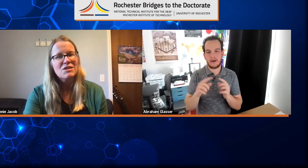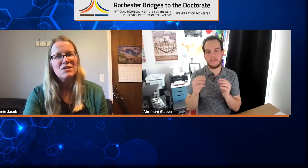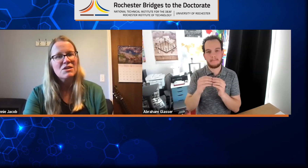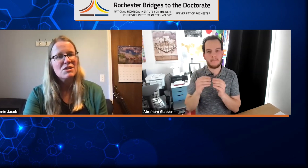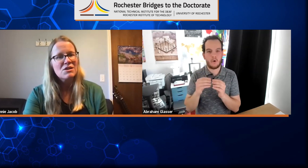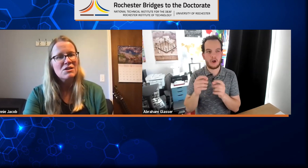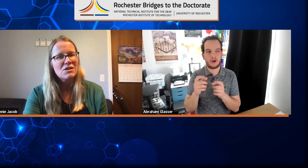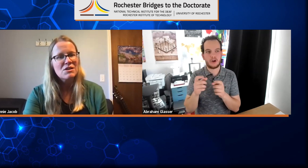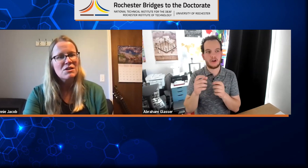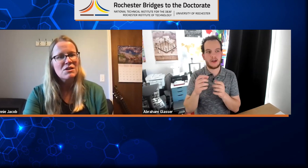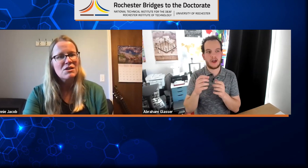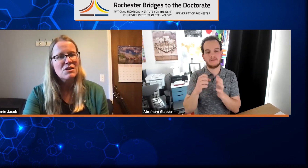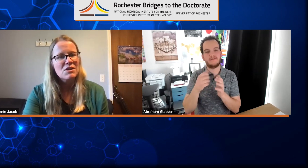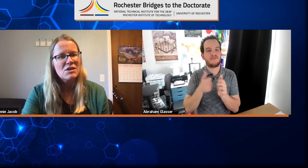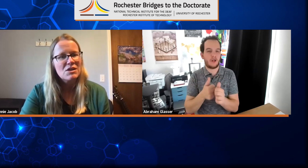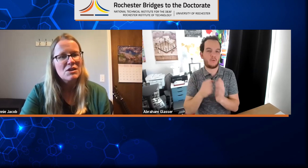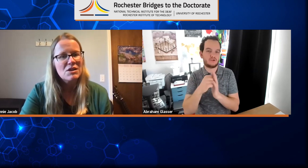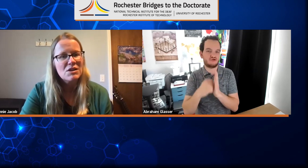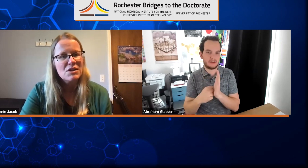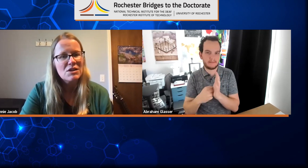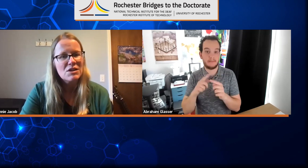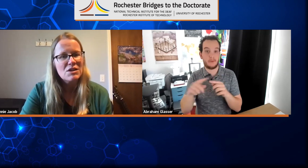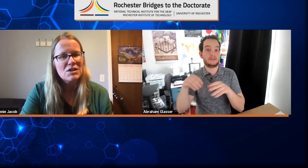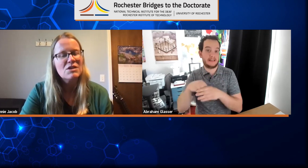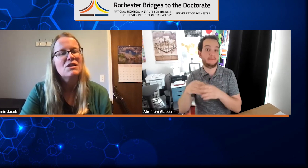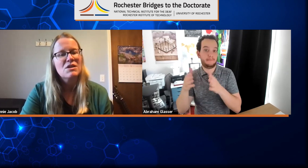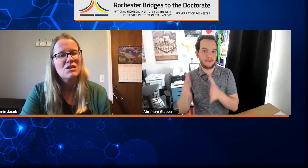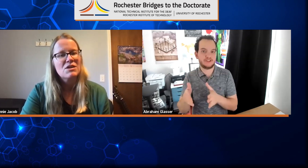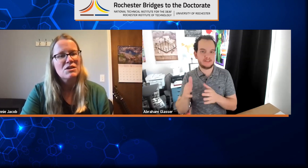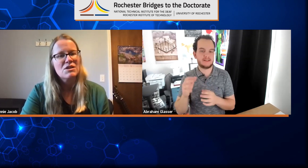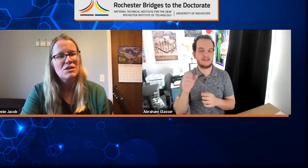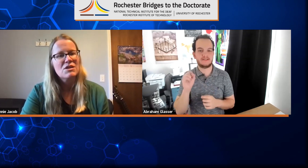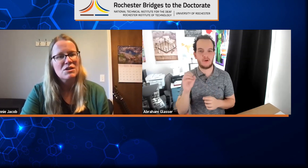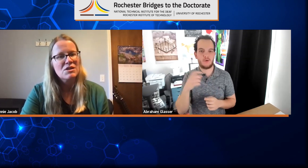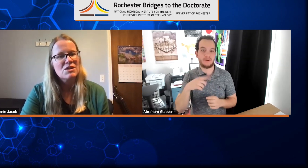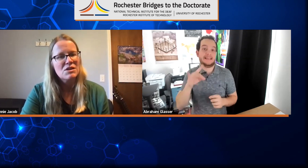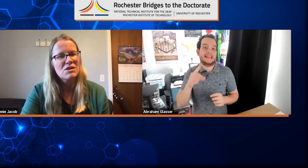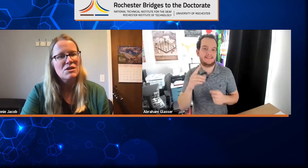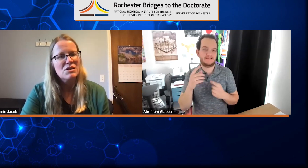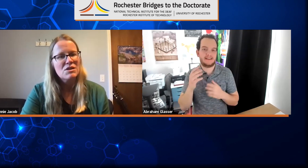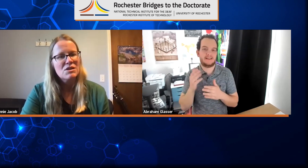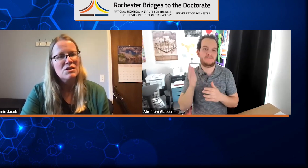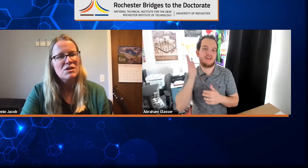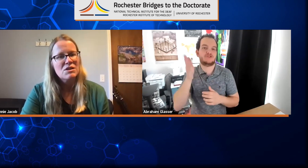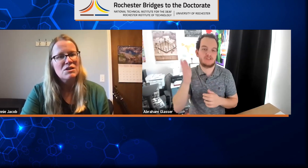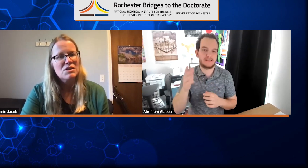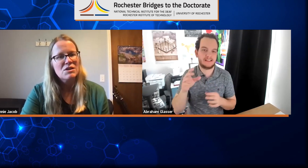The same idea as Zoom but in person